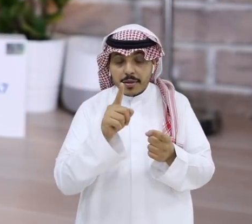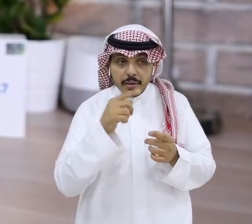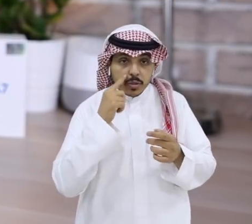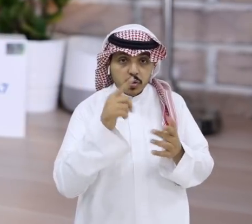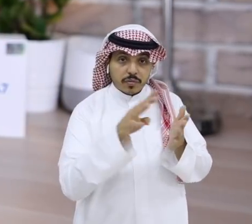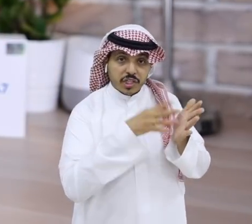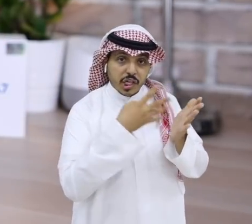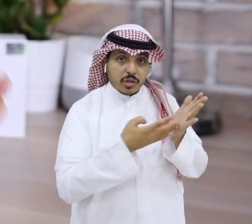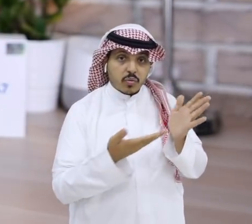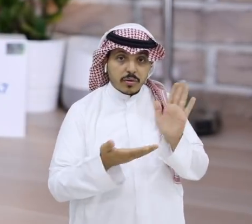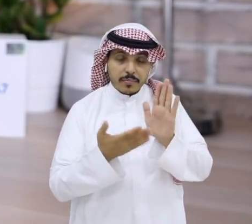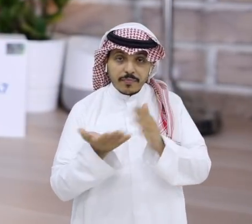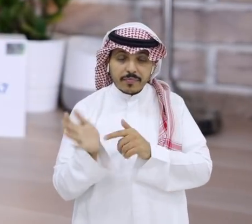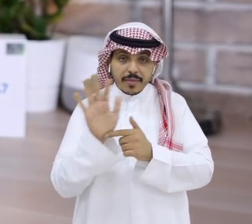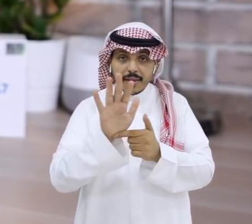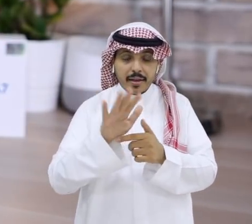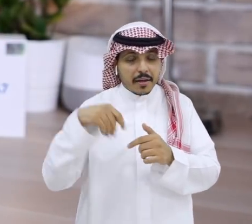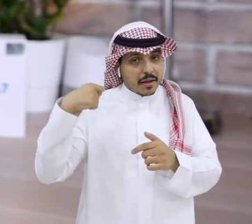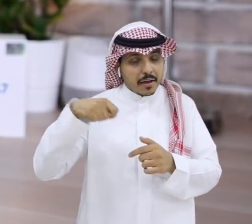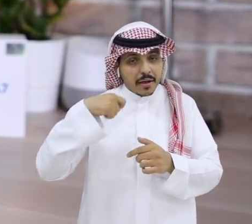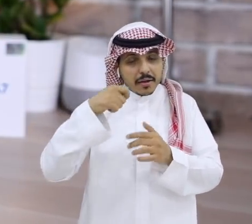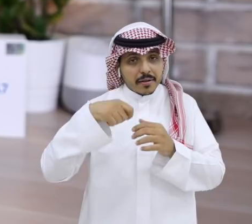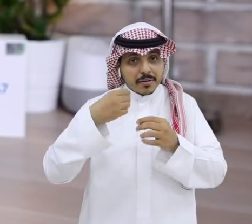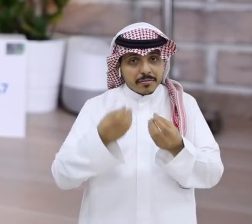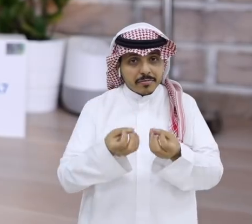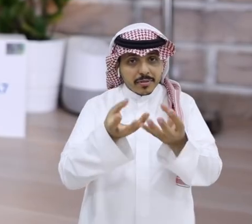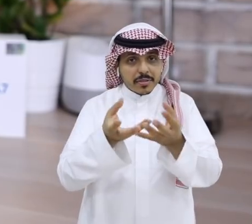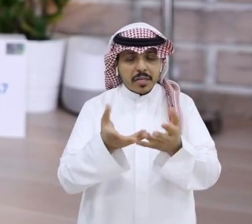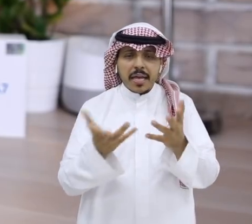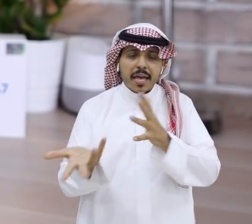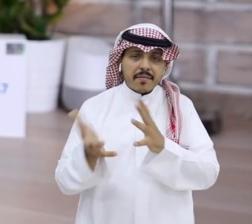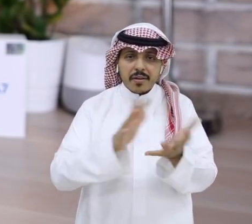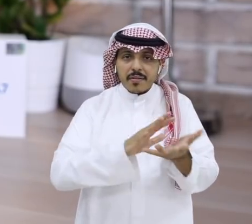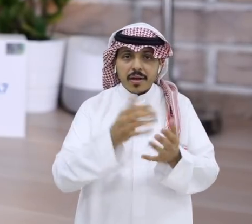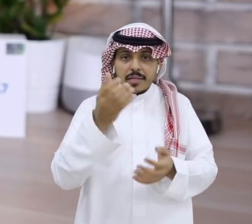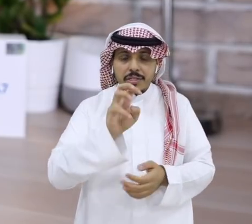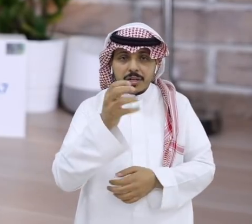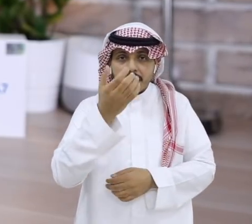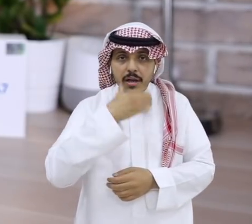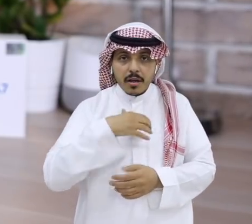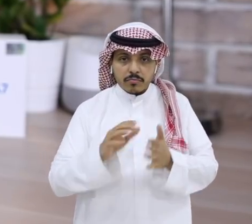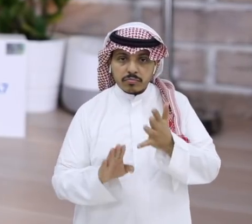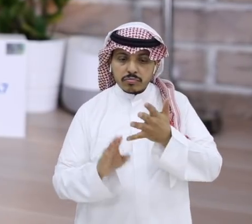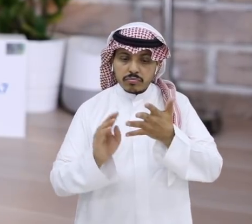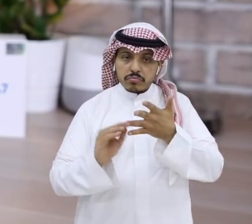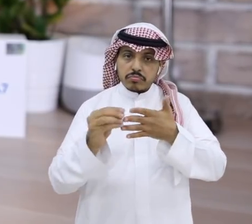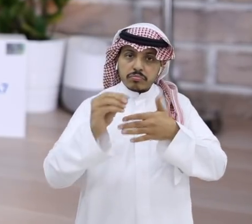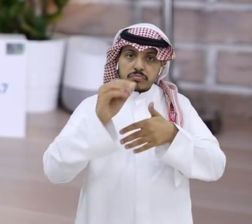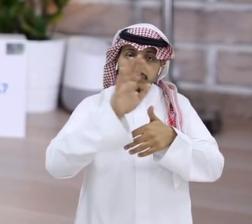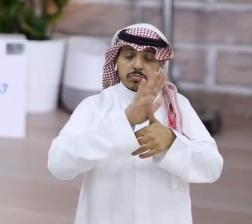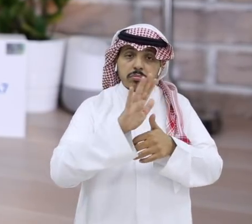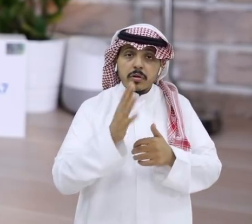Let's link IDC's table with this news.